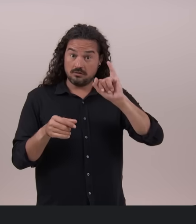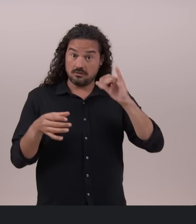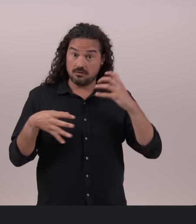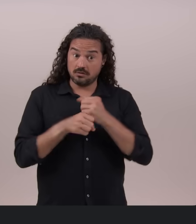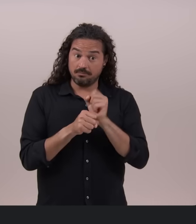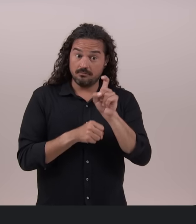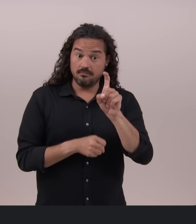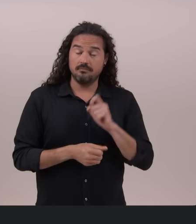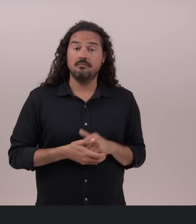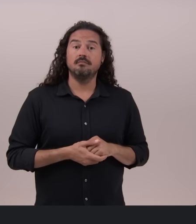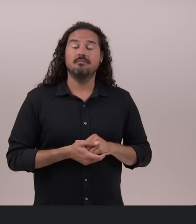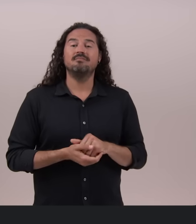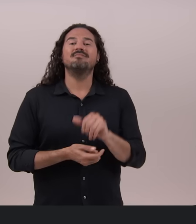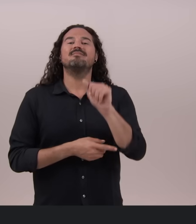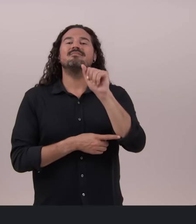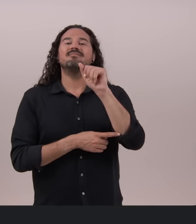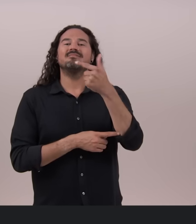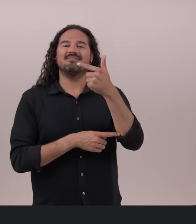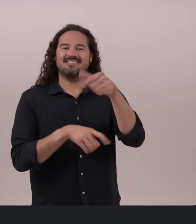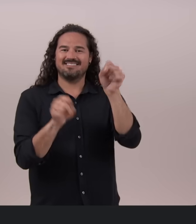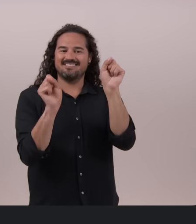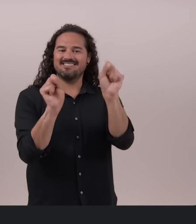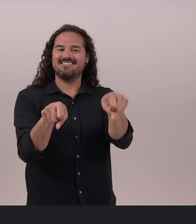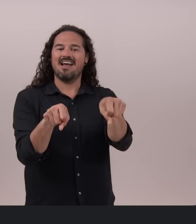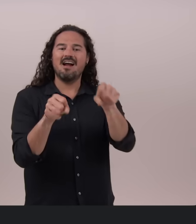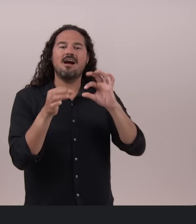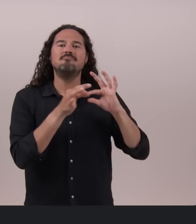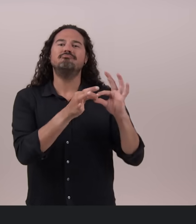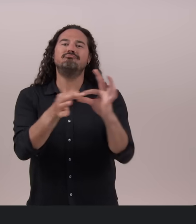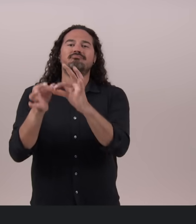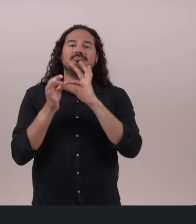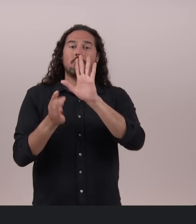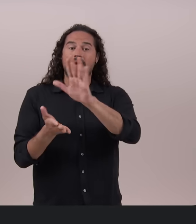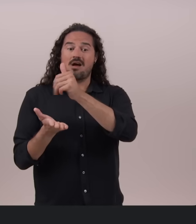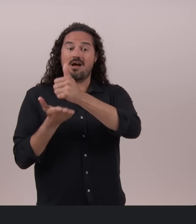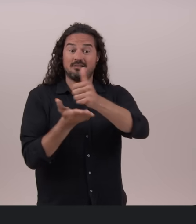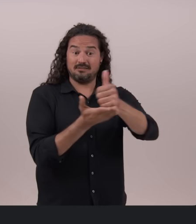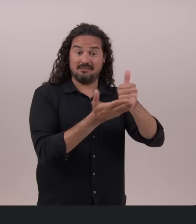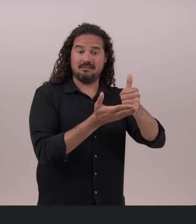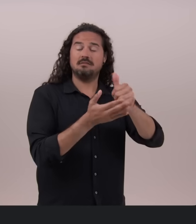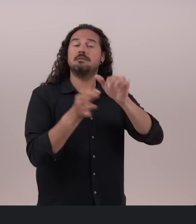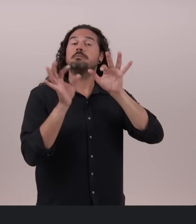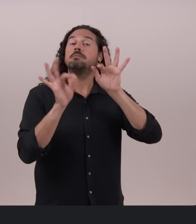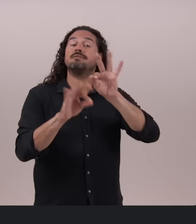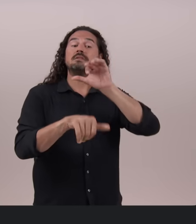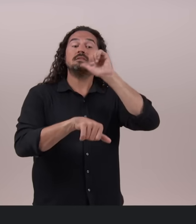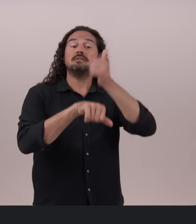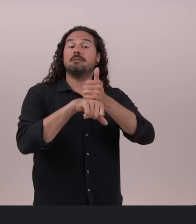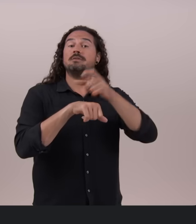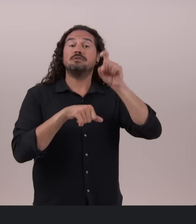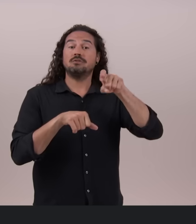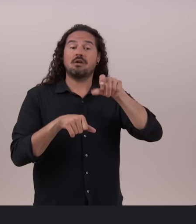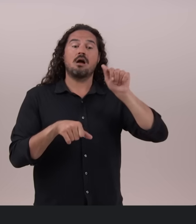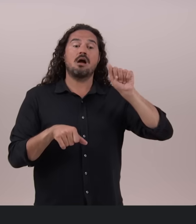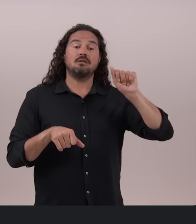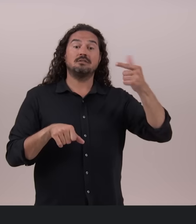Antigravity enables you to orchestrate your Agent but the ideal setup is to use Antigravity alongside Android Studio.